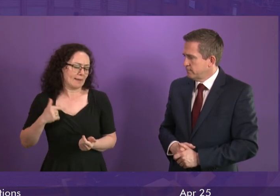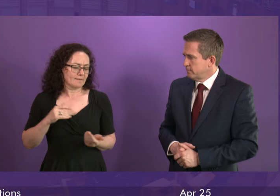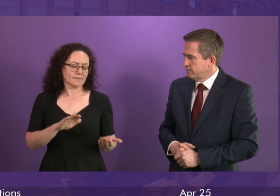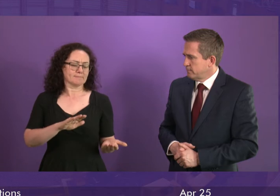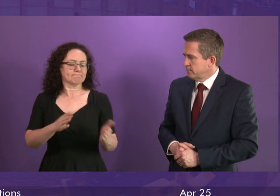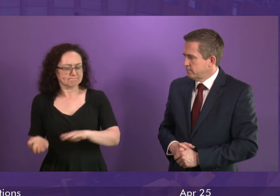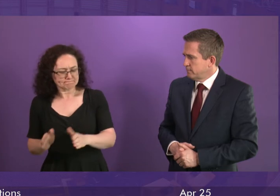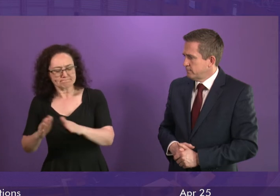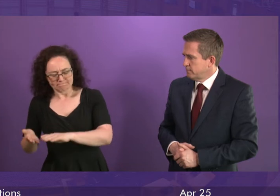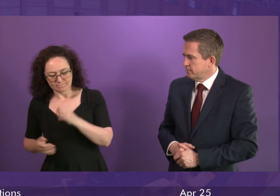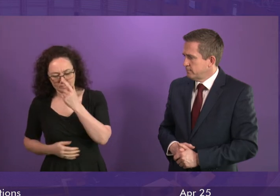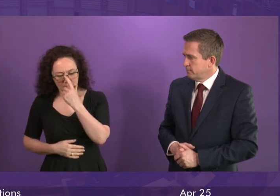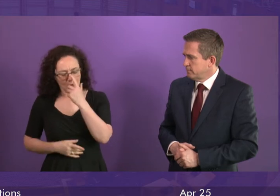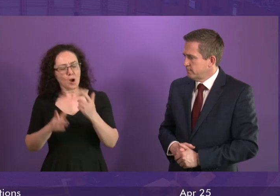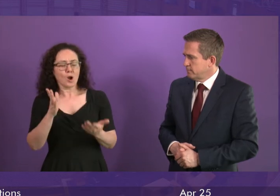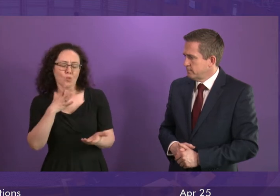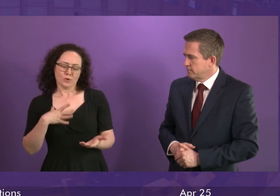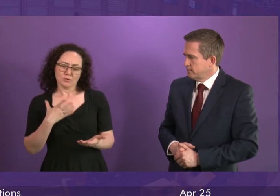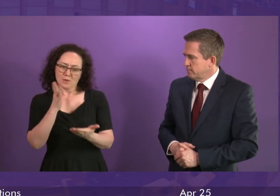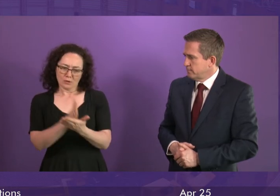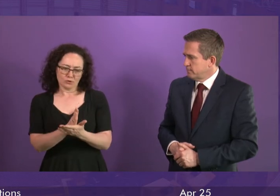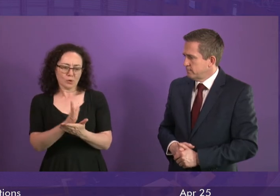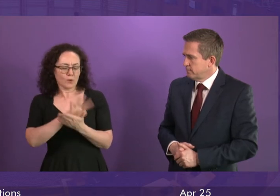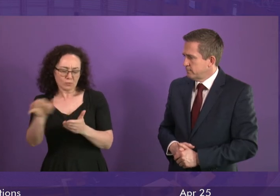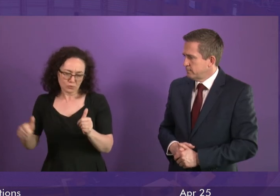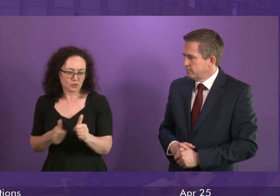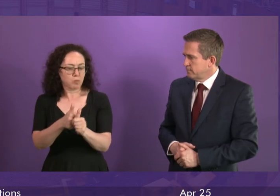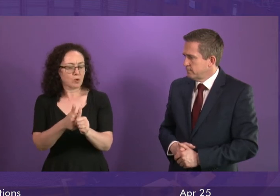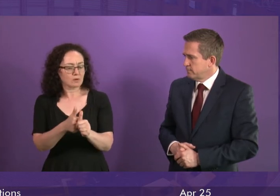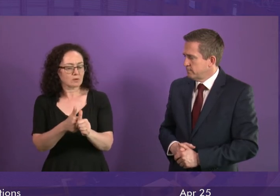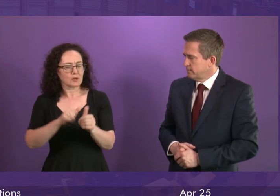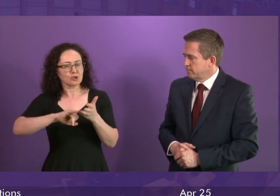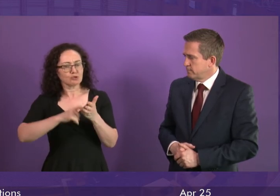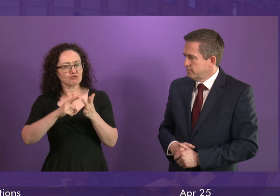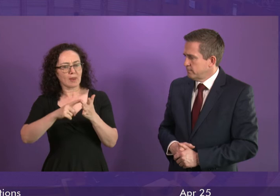the Sri Lankan community here in Scotland and around the world. The Scottish Government